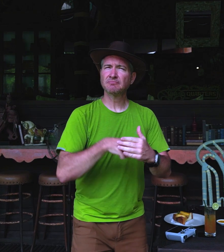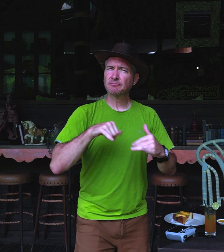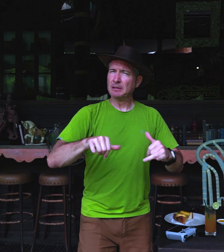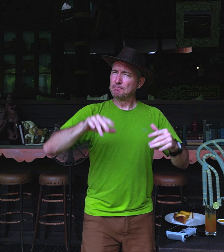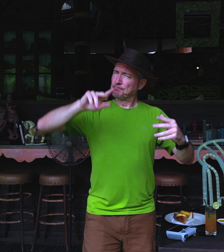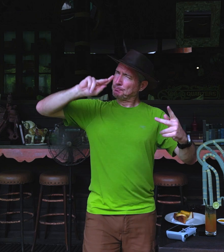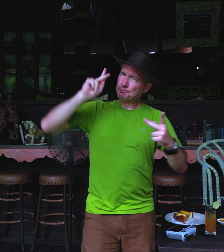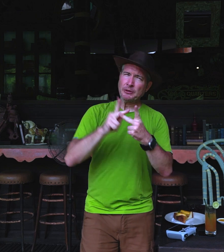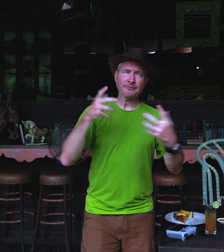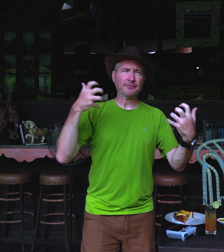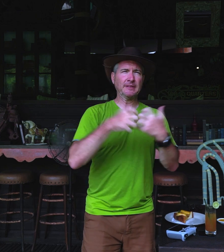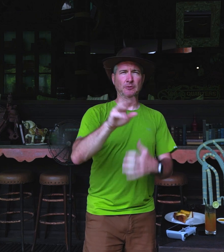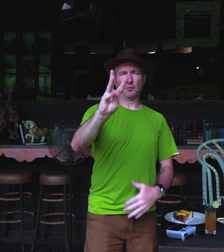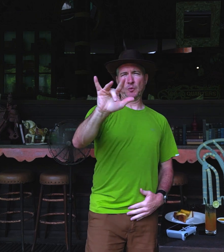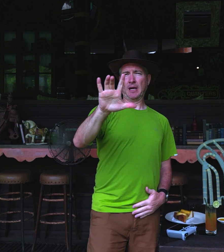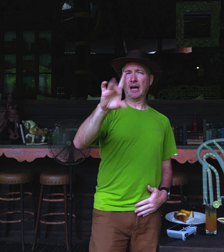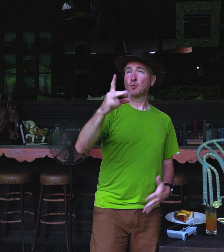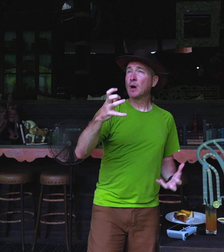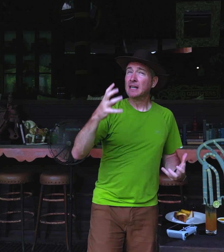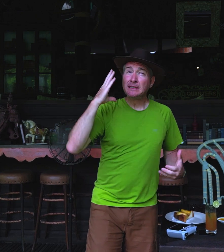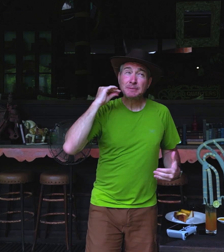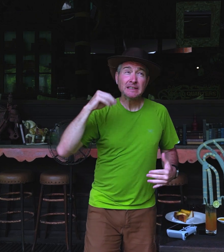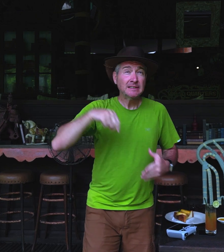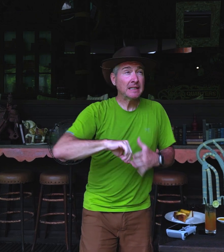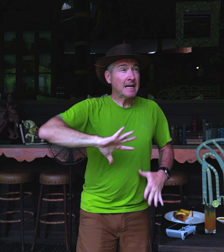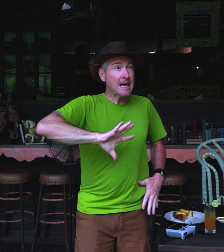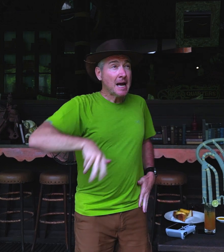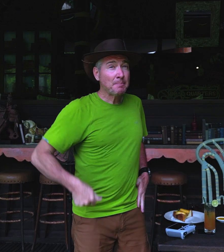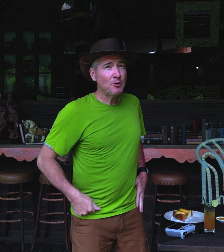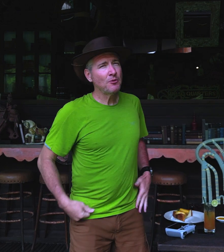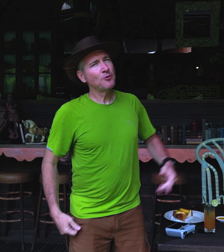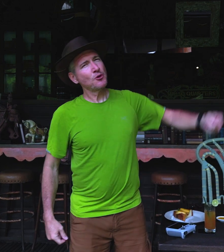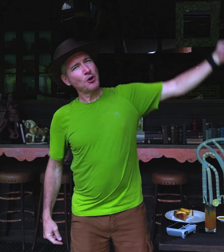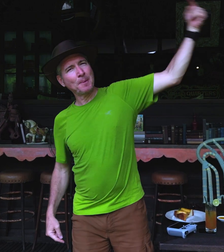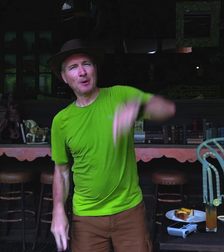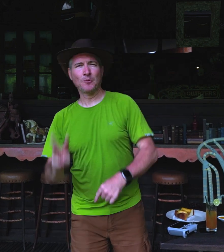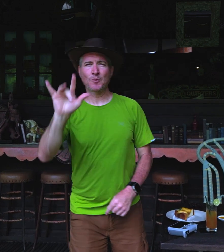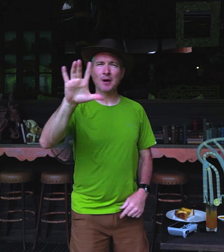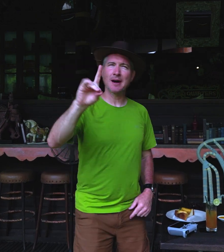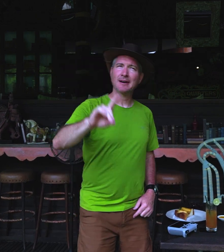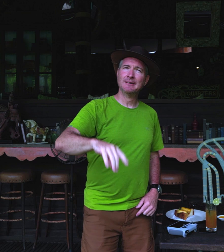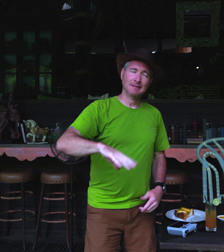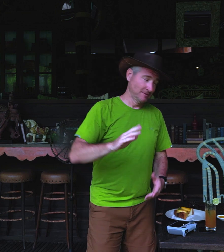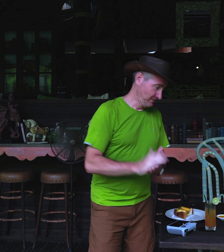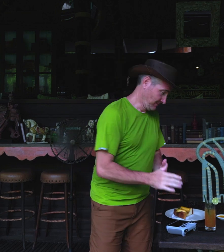Wild is the perfect way to experience Cambodia, come see for yourself!